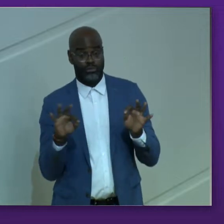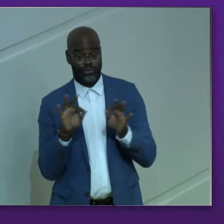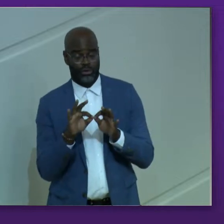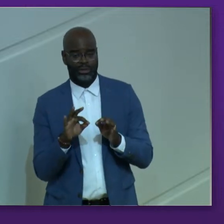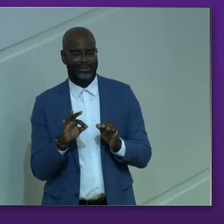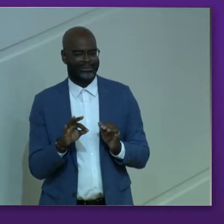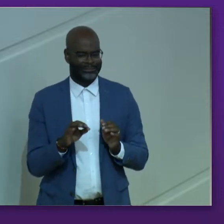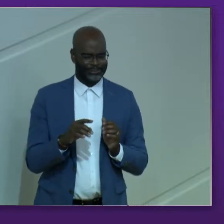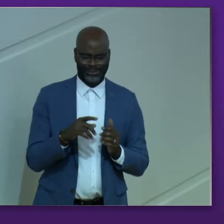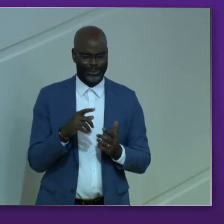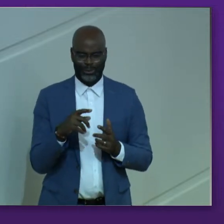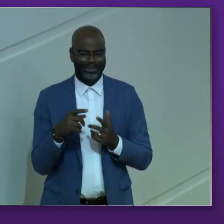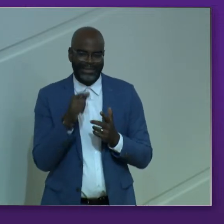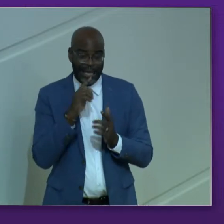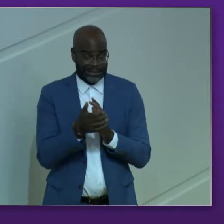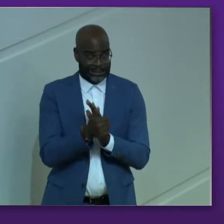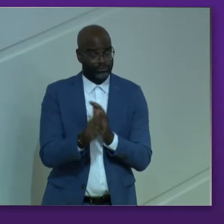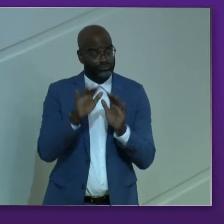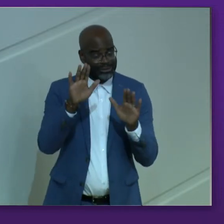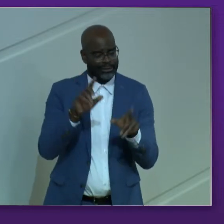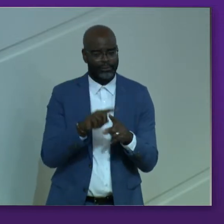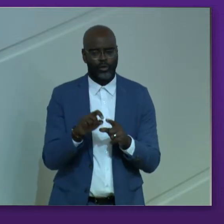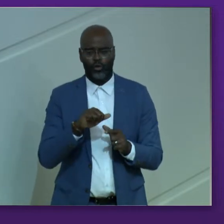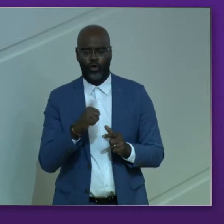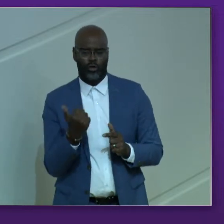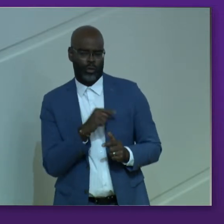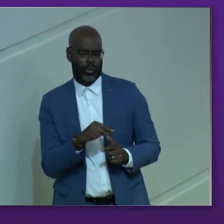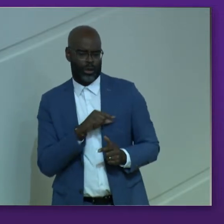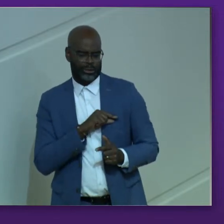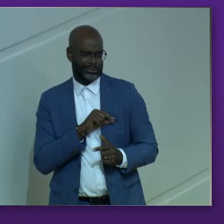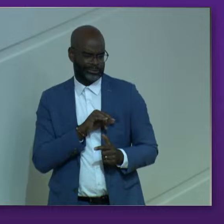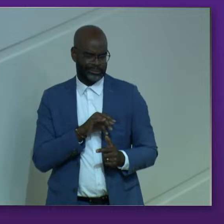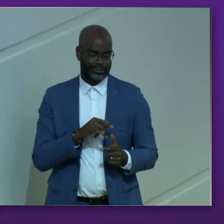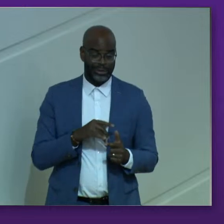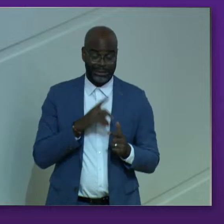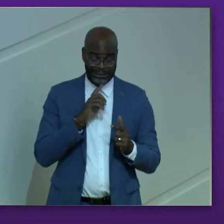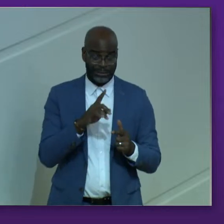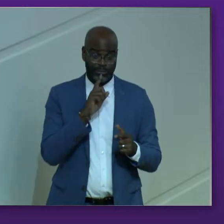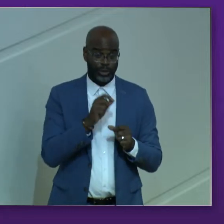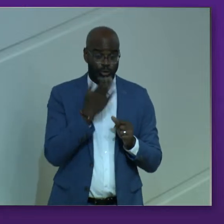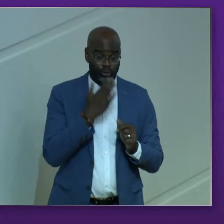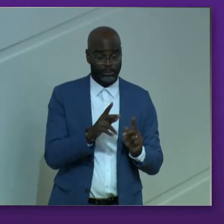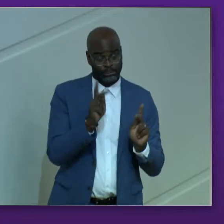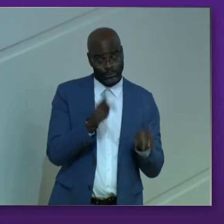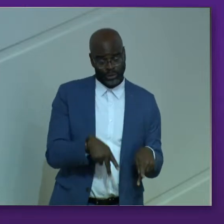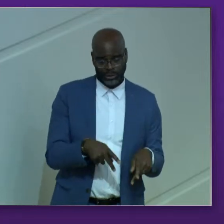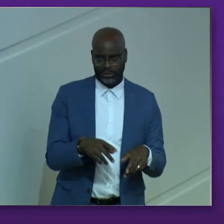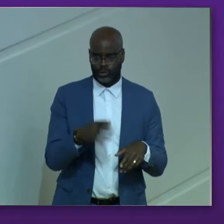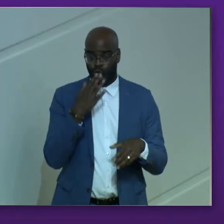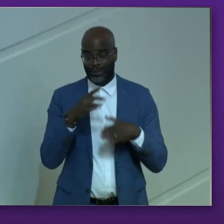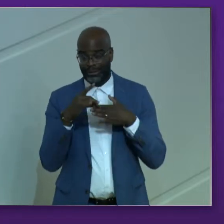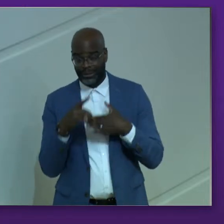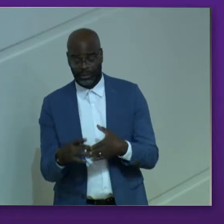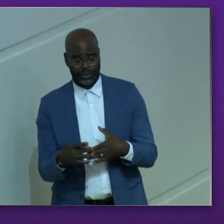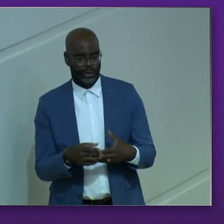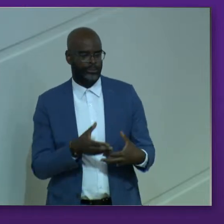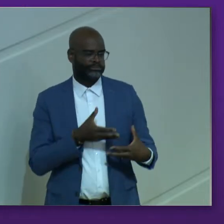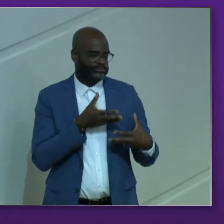BUT EVEN MORE IMPORTANT ARE THE